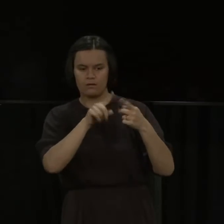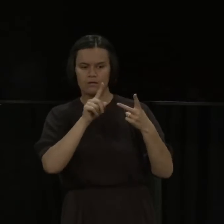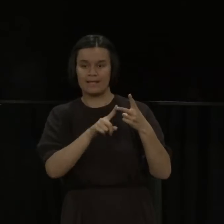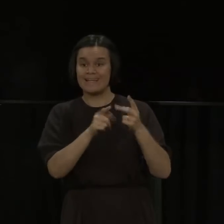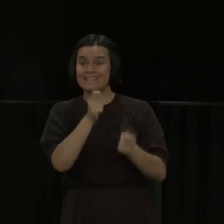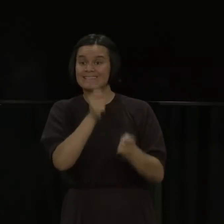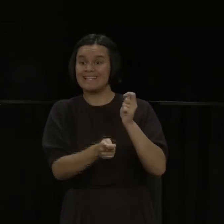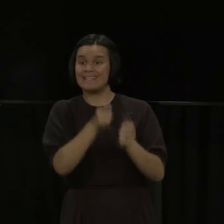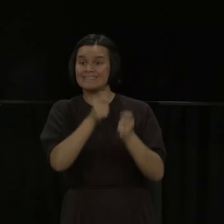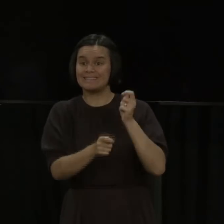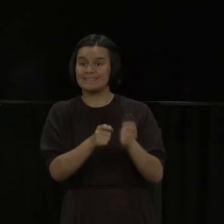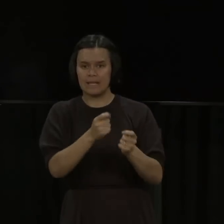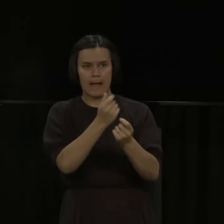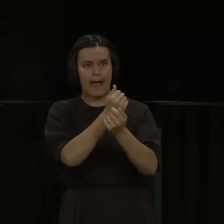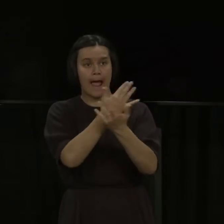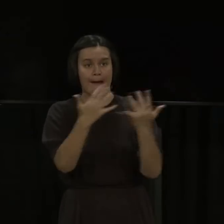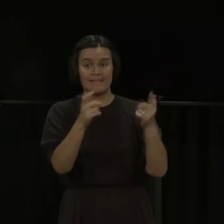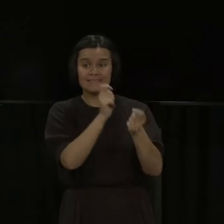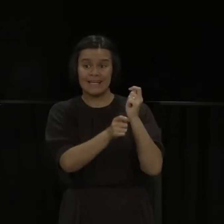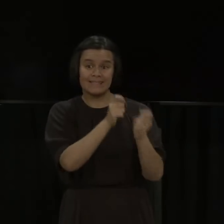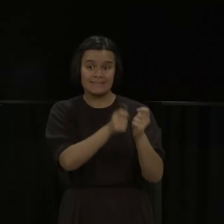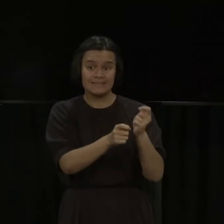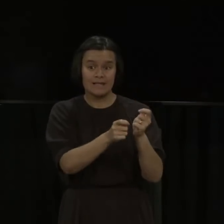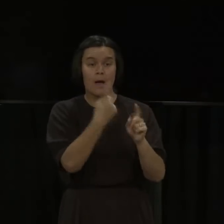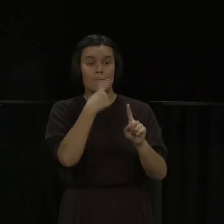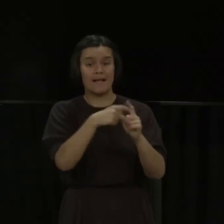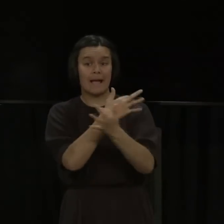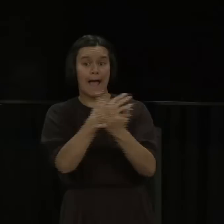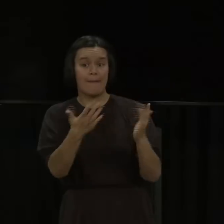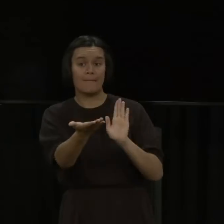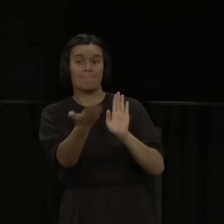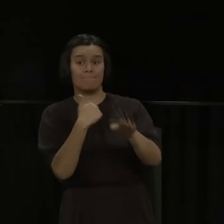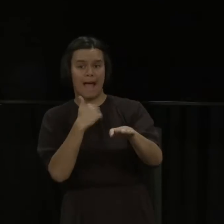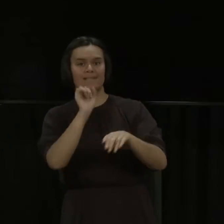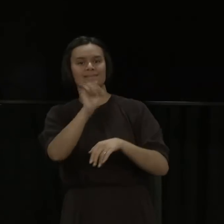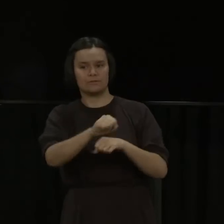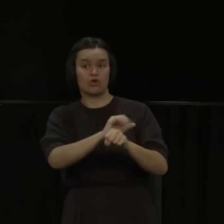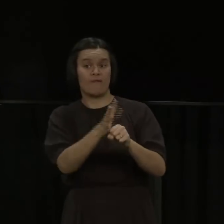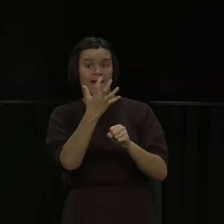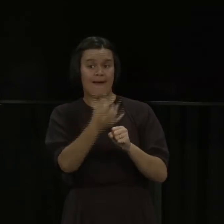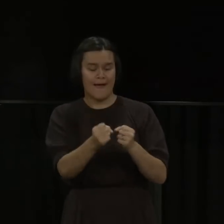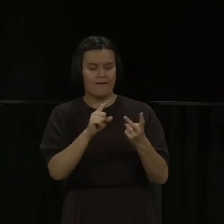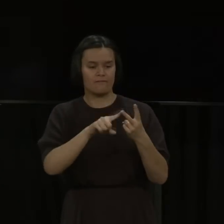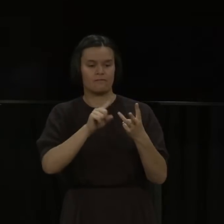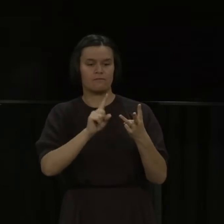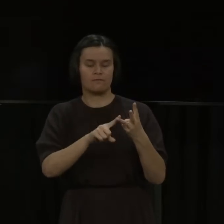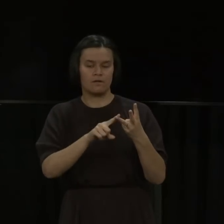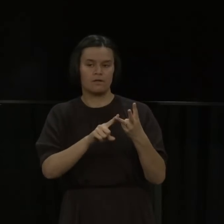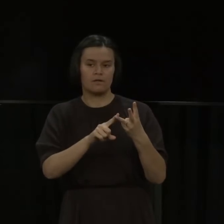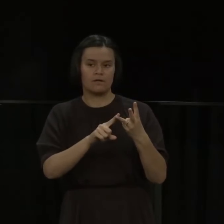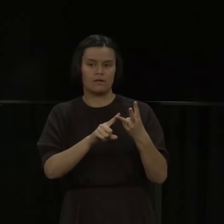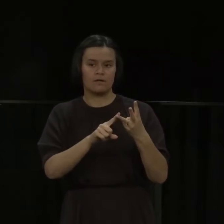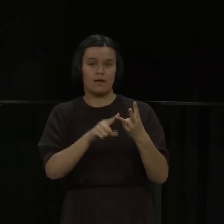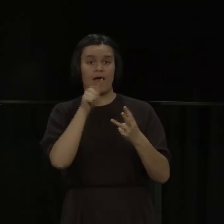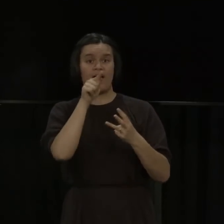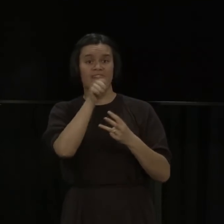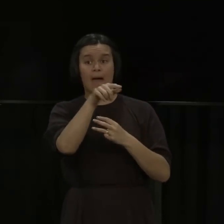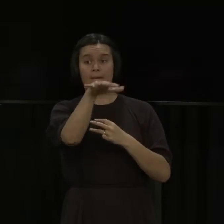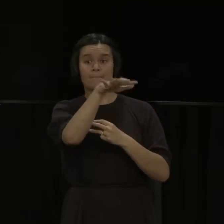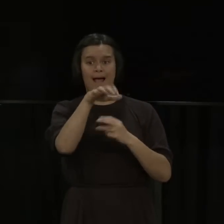top of my head but it includes